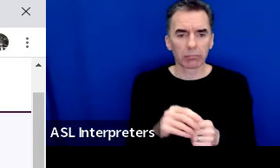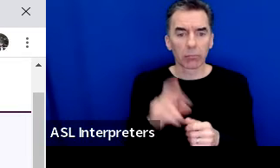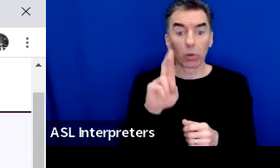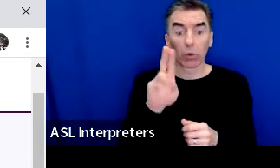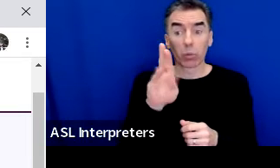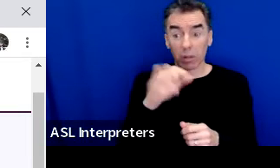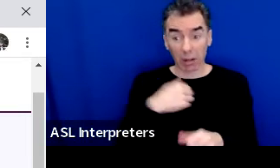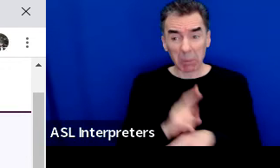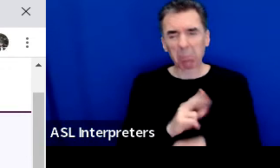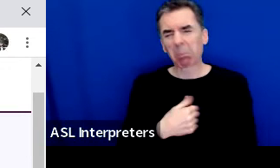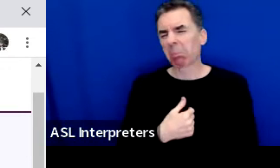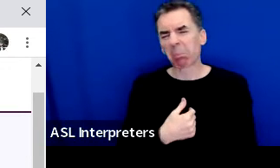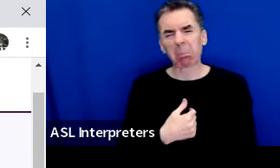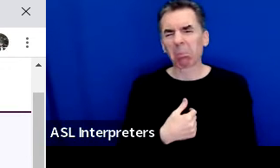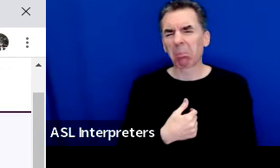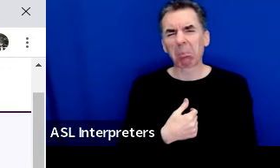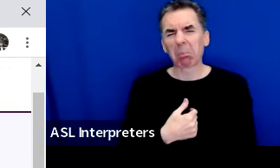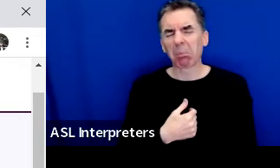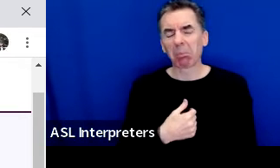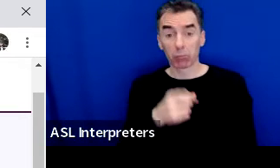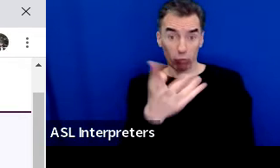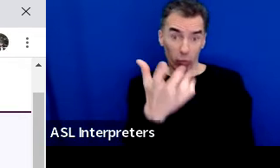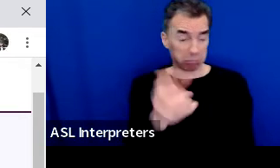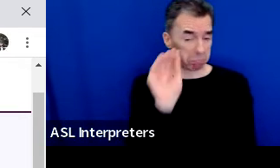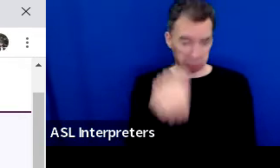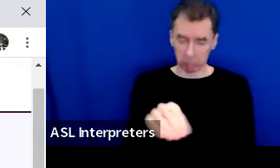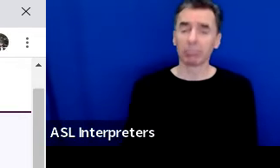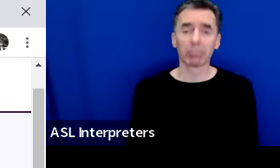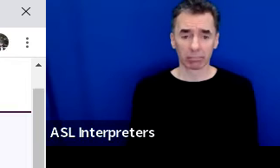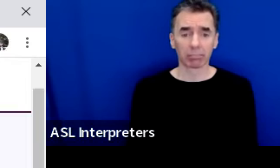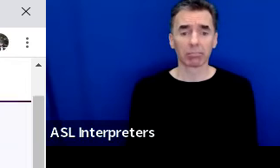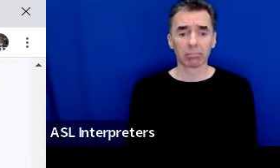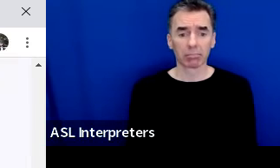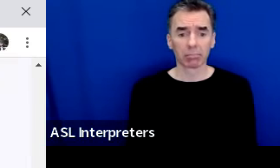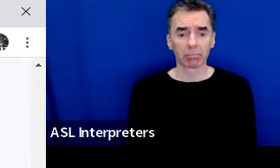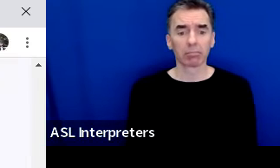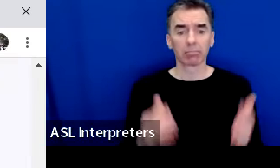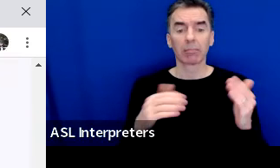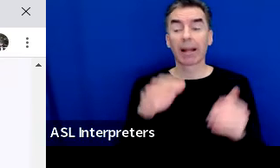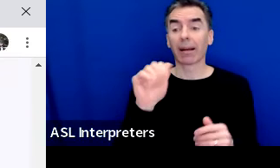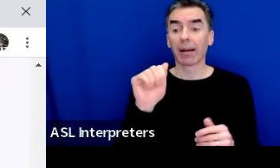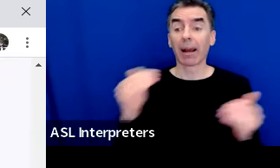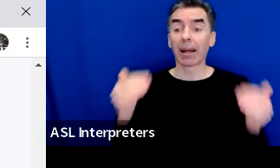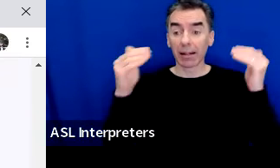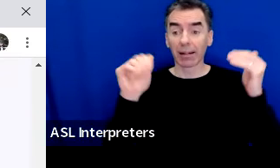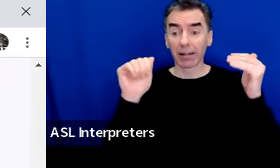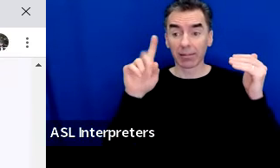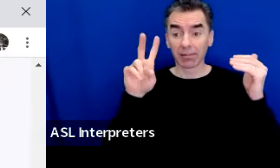I don't use a specific rubric, but you can, I guess. I had advanced. We can do a few more.